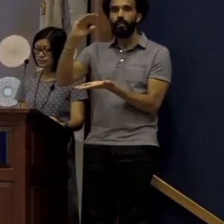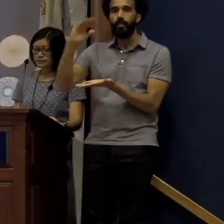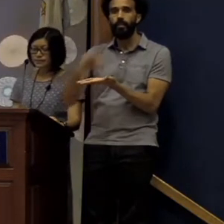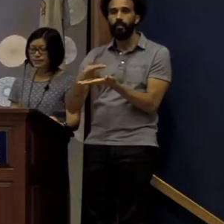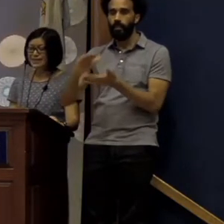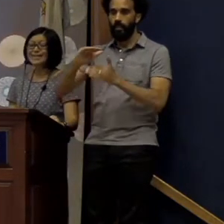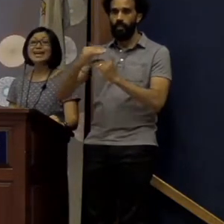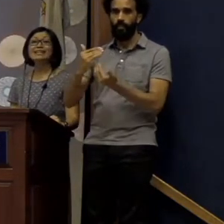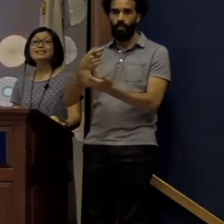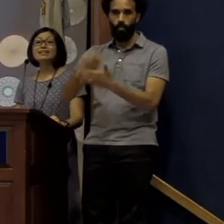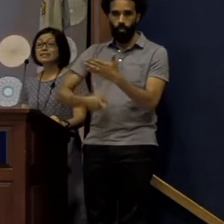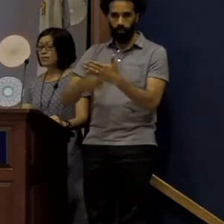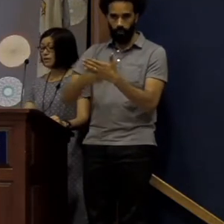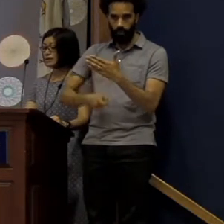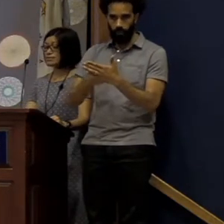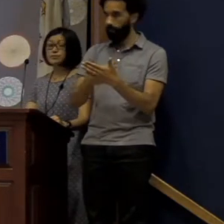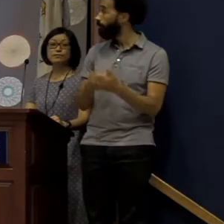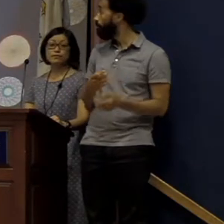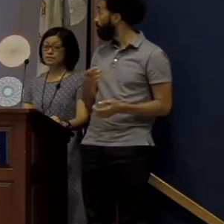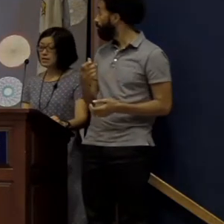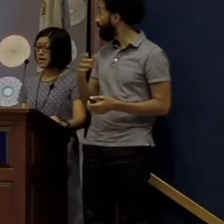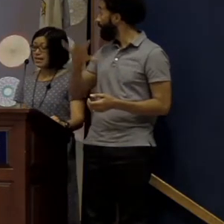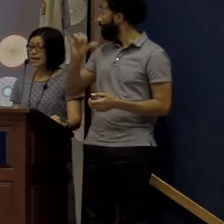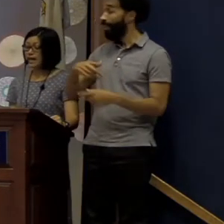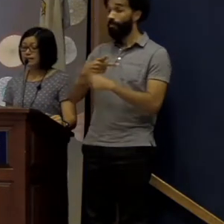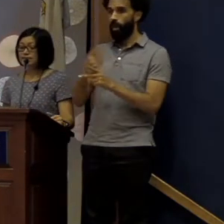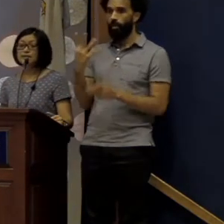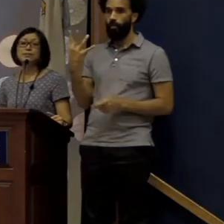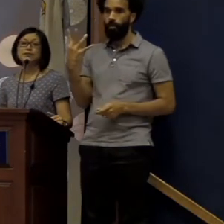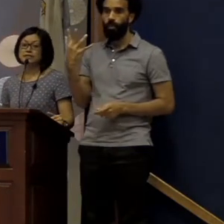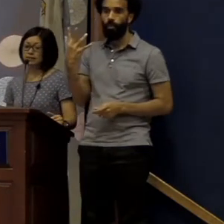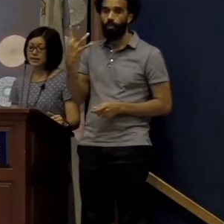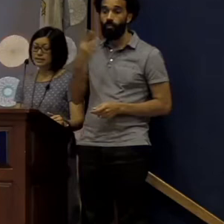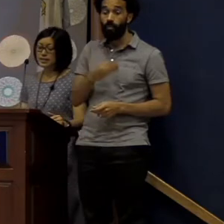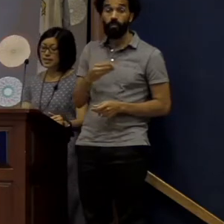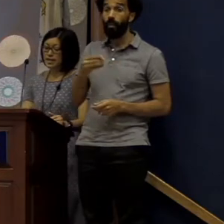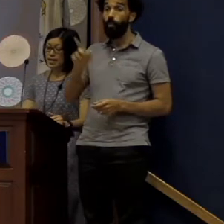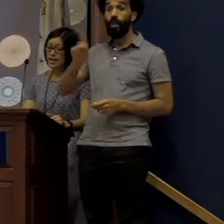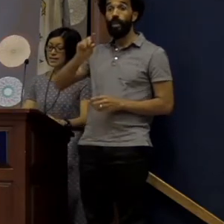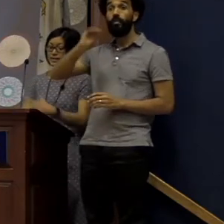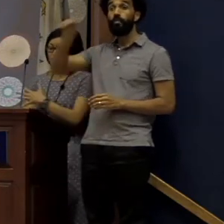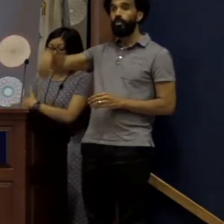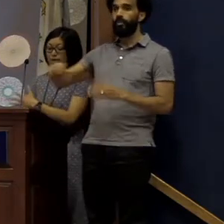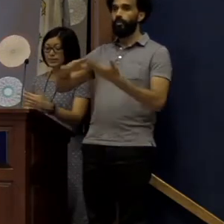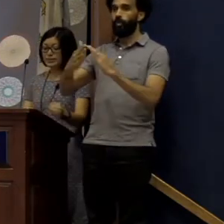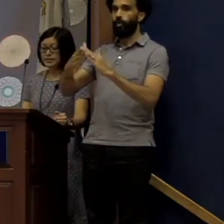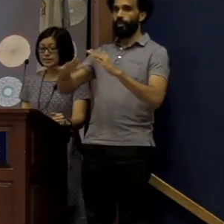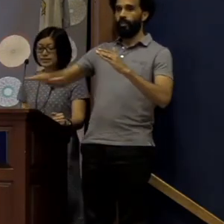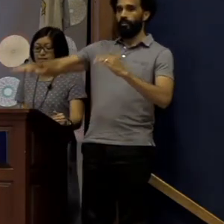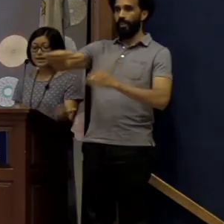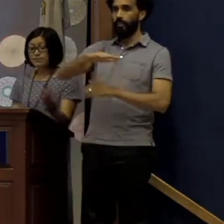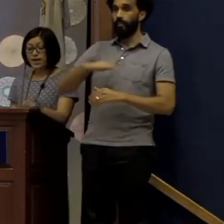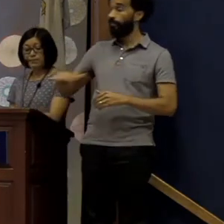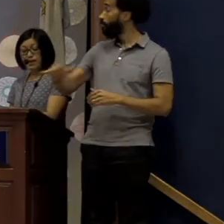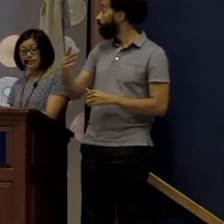In the end the product is beautiful any hangs in a community space and this is what Rami says this big red one on